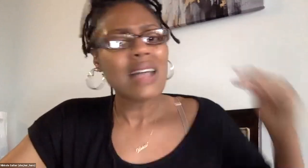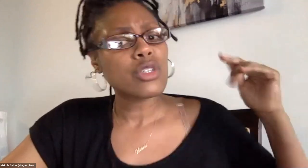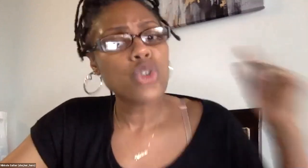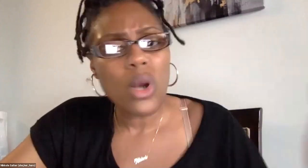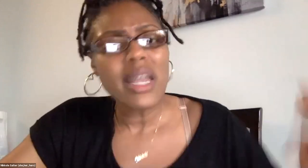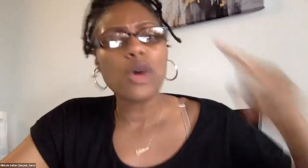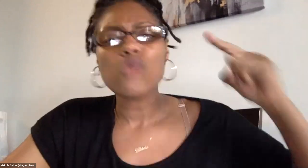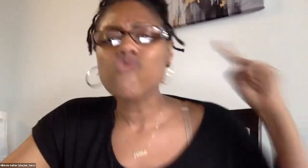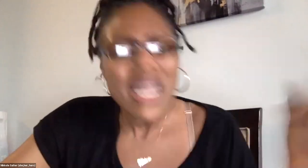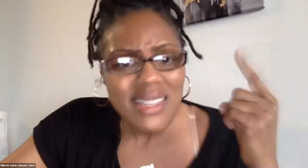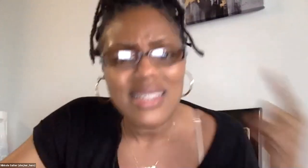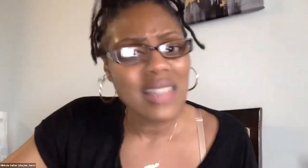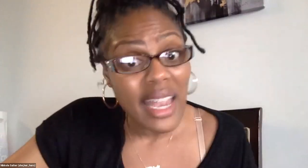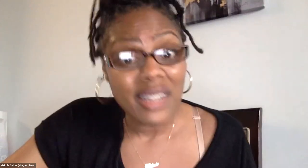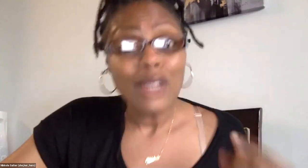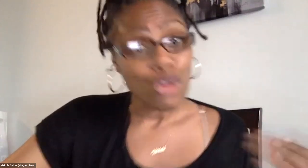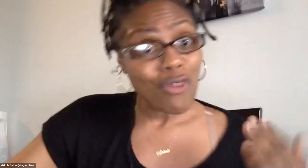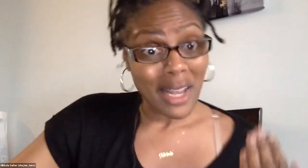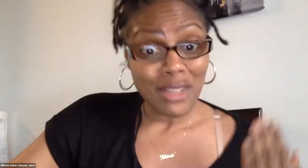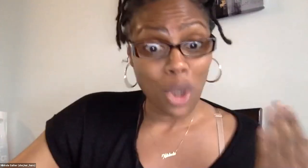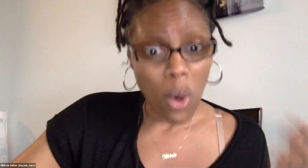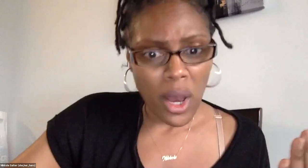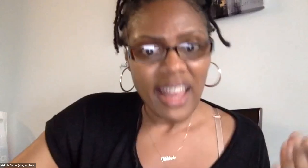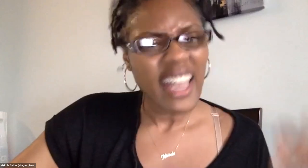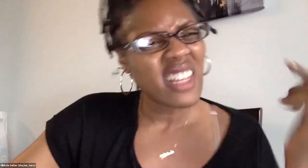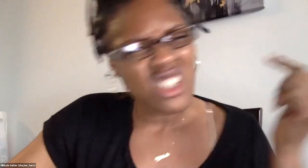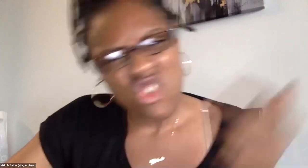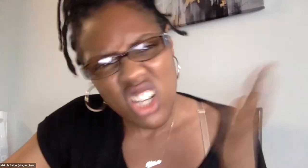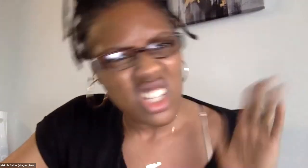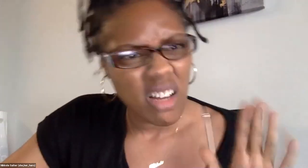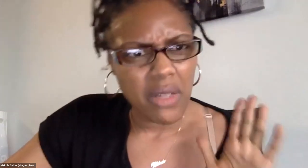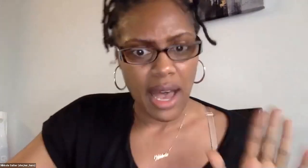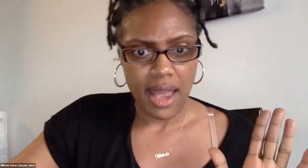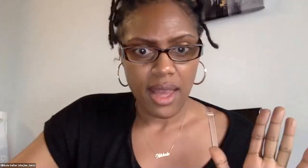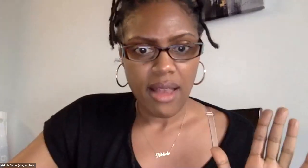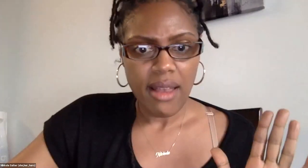as a tornado razes the land, to find joy in the destruction of the lie,